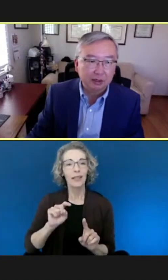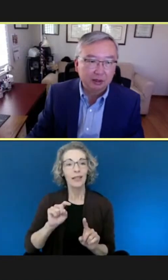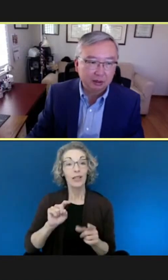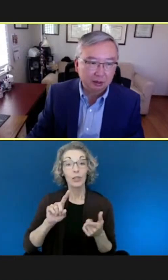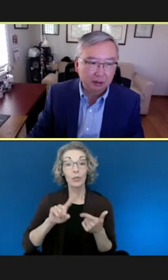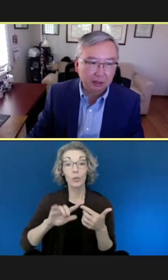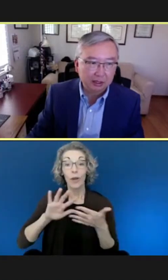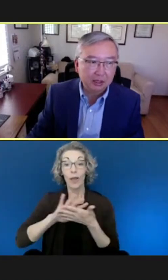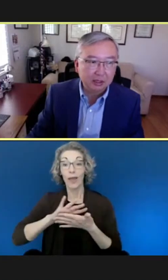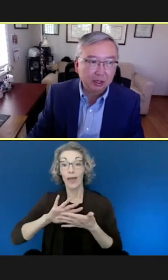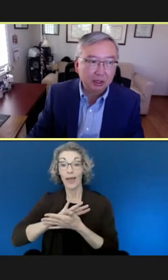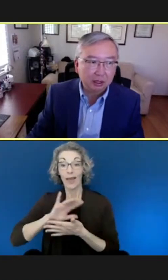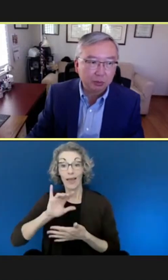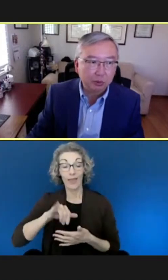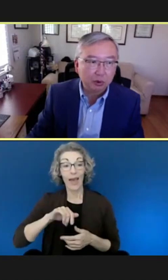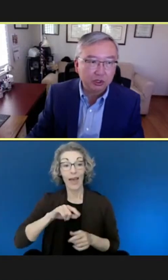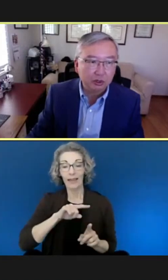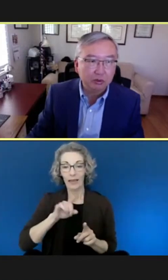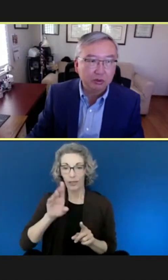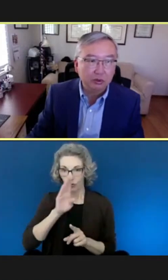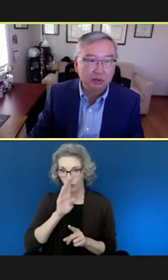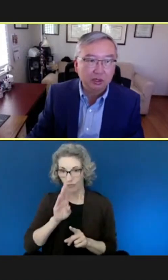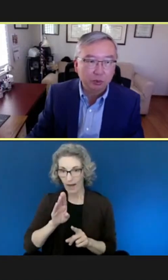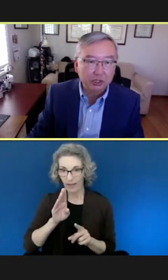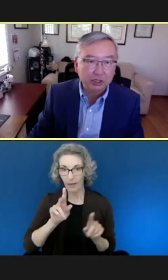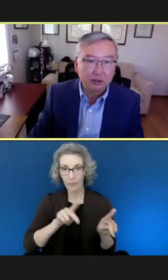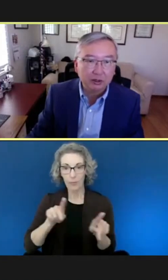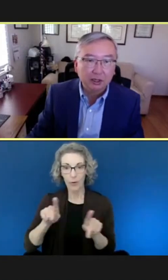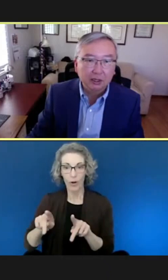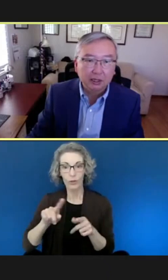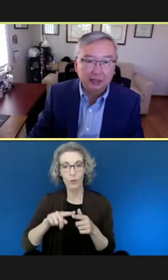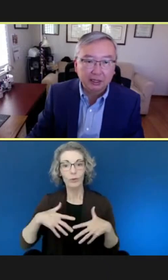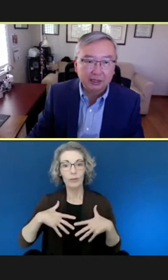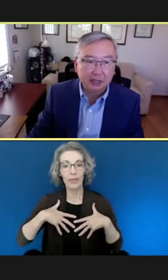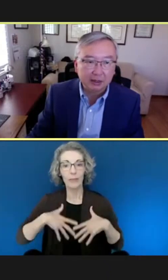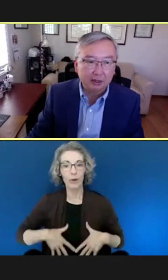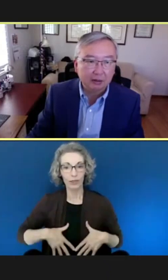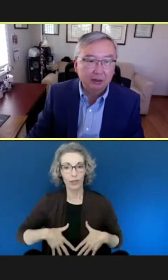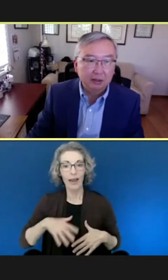is directly proportional to depression and anxiety.